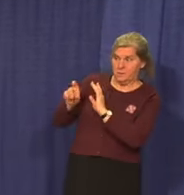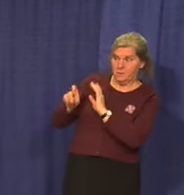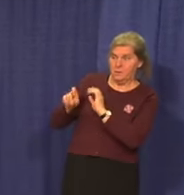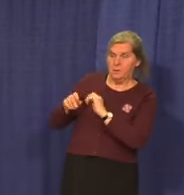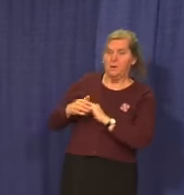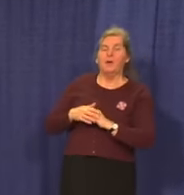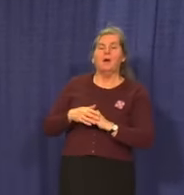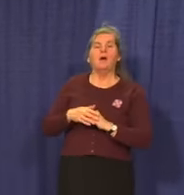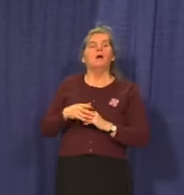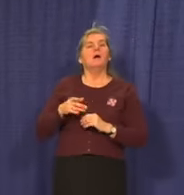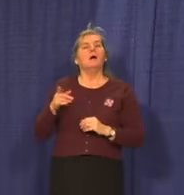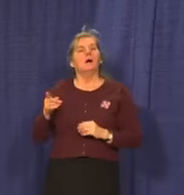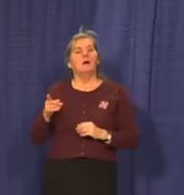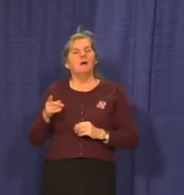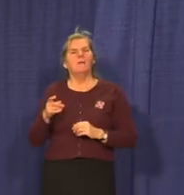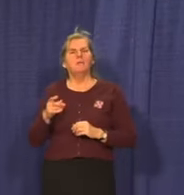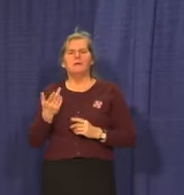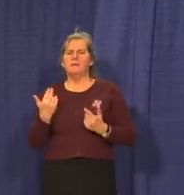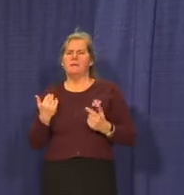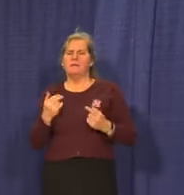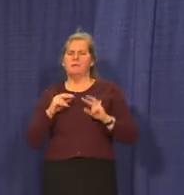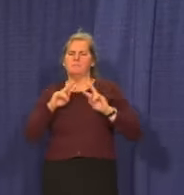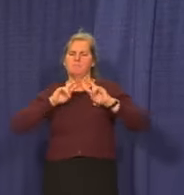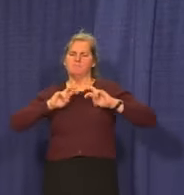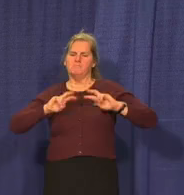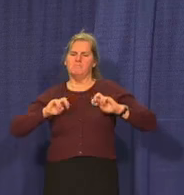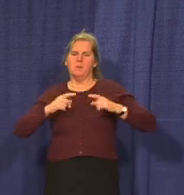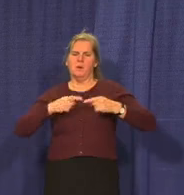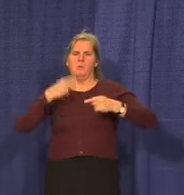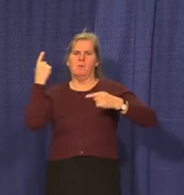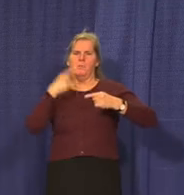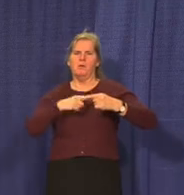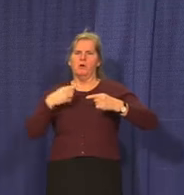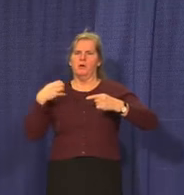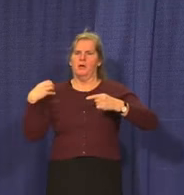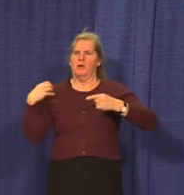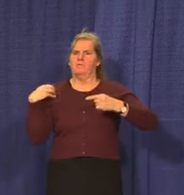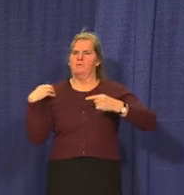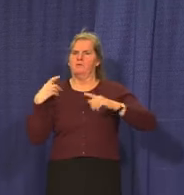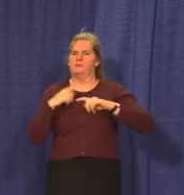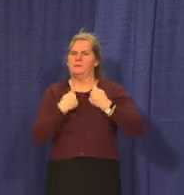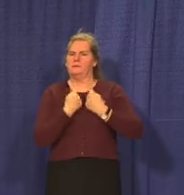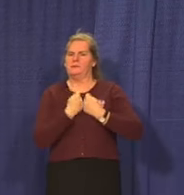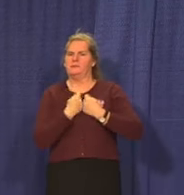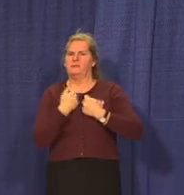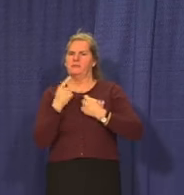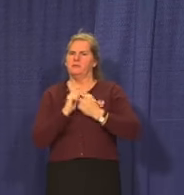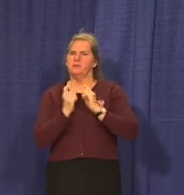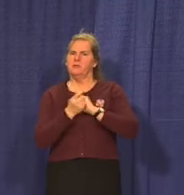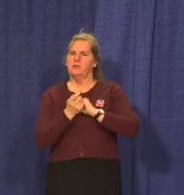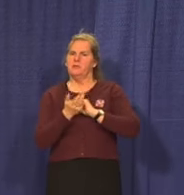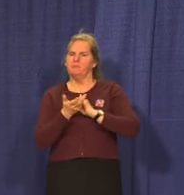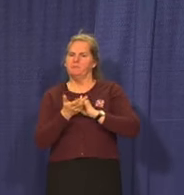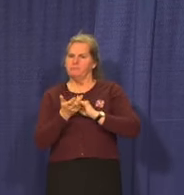OPENING COMMENTS, WE ARE EVALUATING BORDER ENFORCEMENT, EFFORTS TO CONSIDER WHAT CHANGES NEED TO BE MADE TO ENSURE THOSE